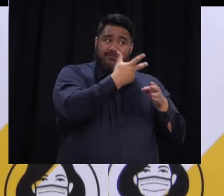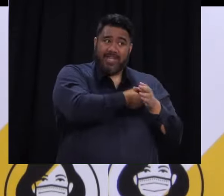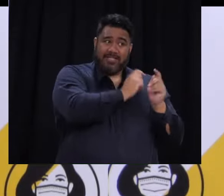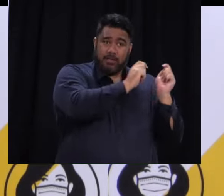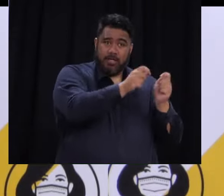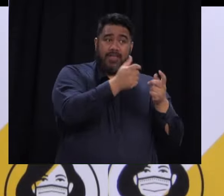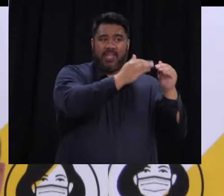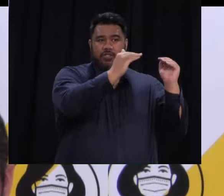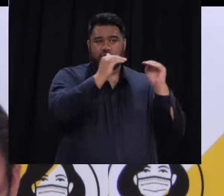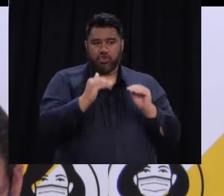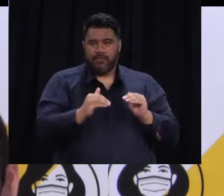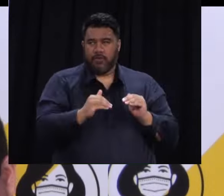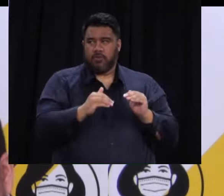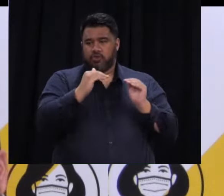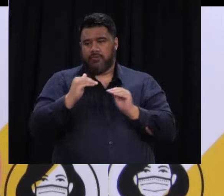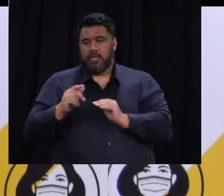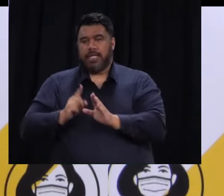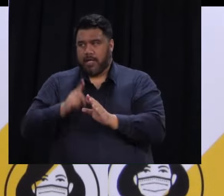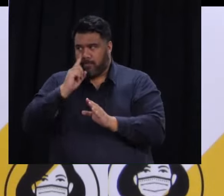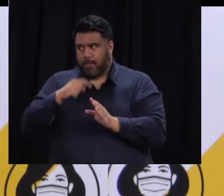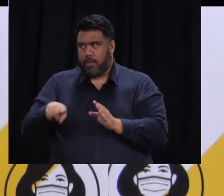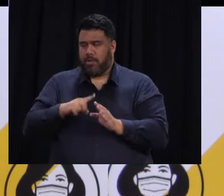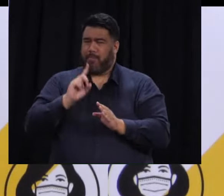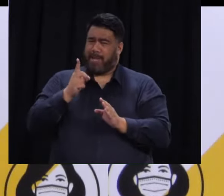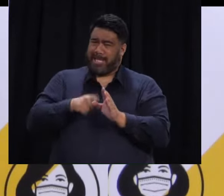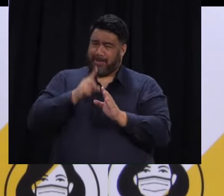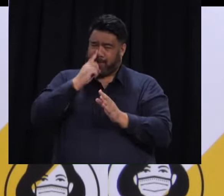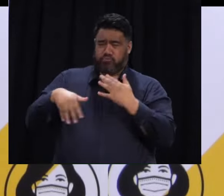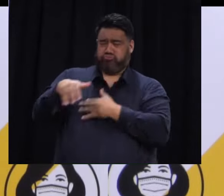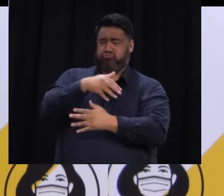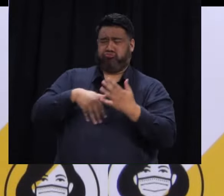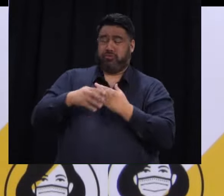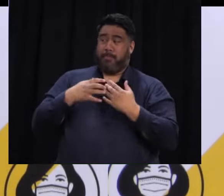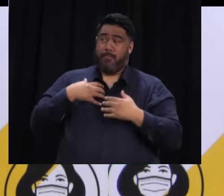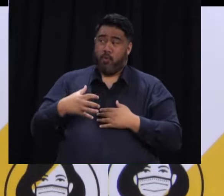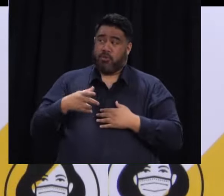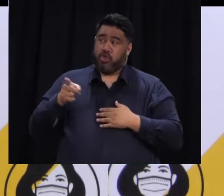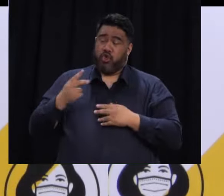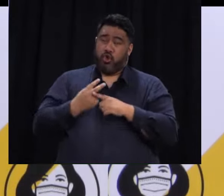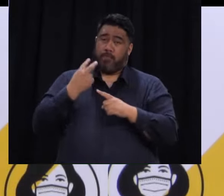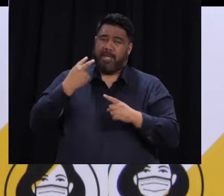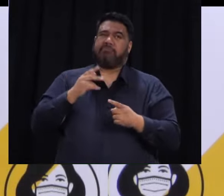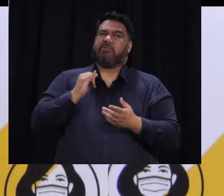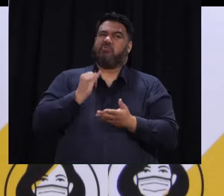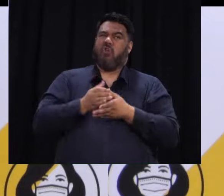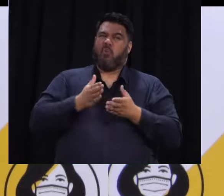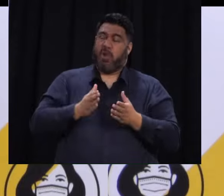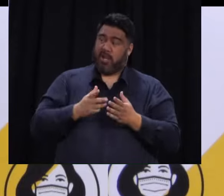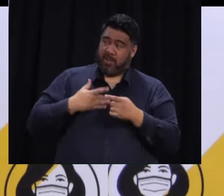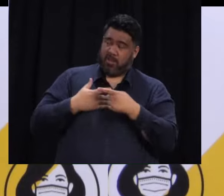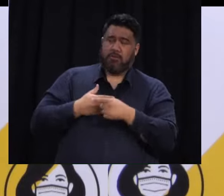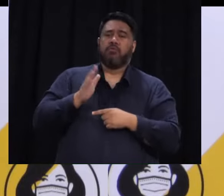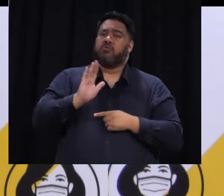with the strategy of vaccinating older people first and going down in the age brackets. I mean, we have seen